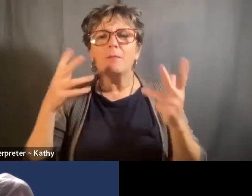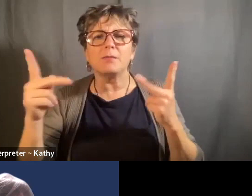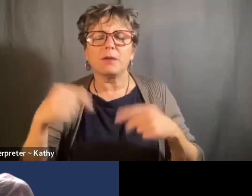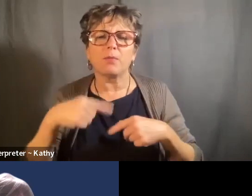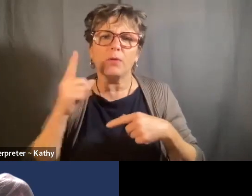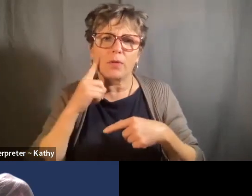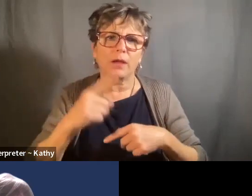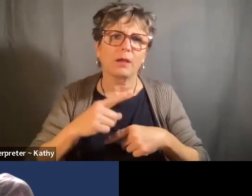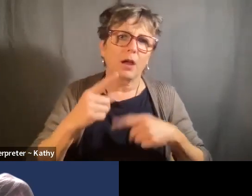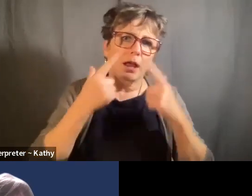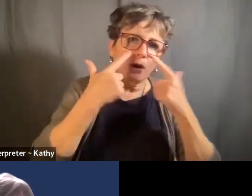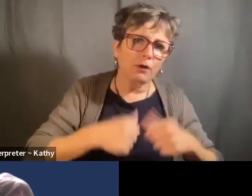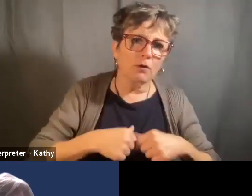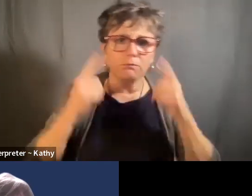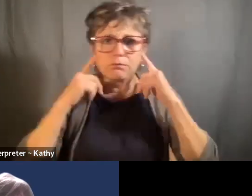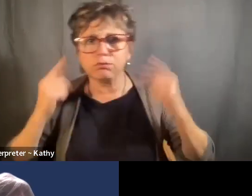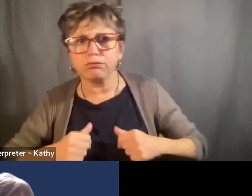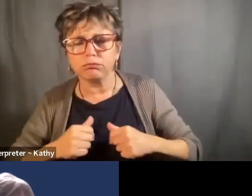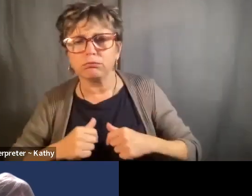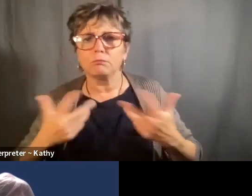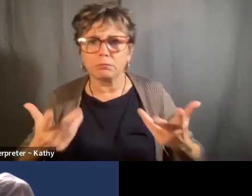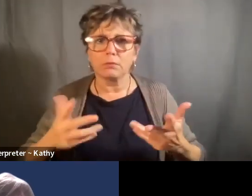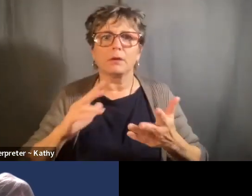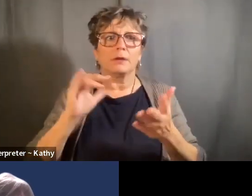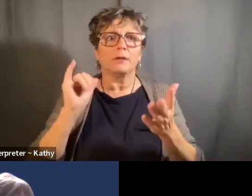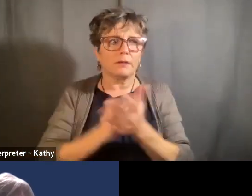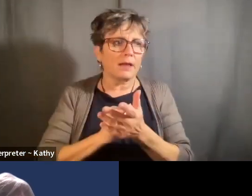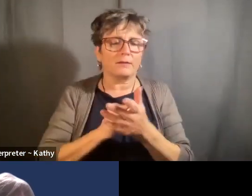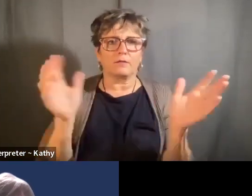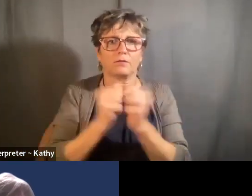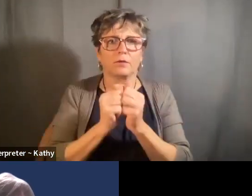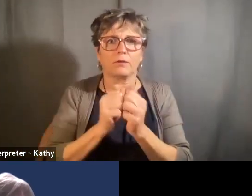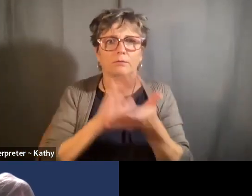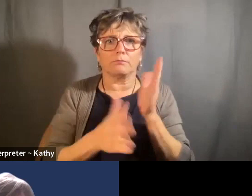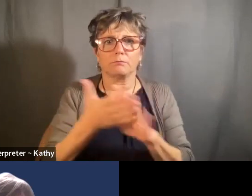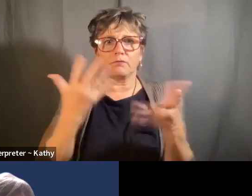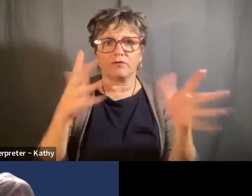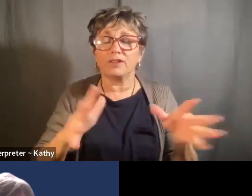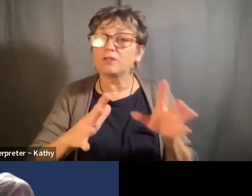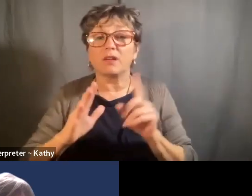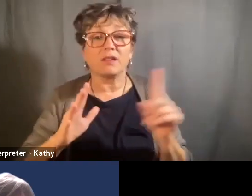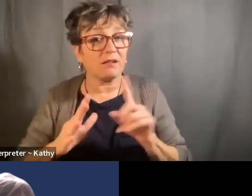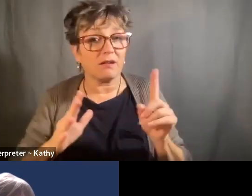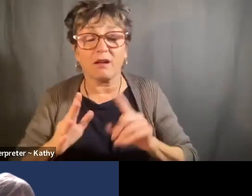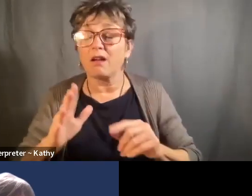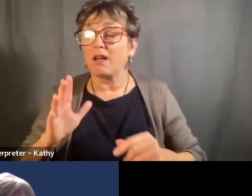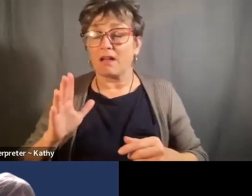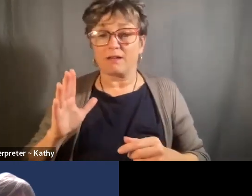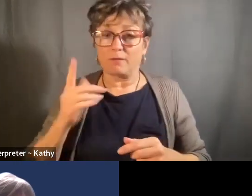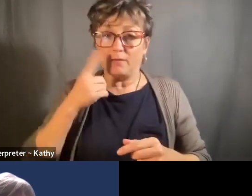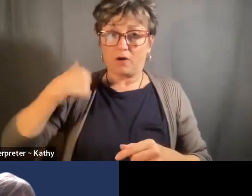one is two. In going through this, what I see is that in our world, it's one plus one equals,